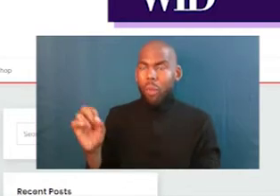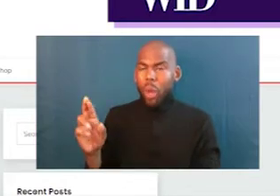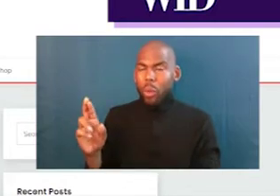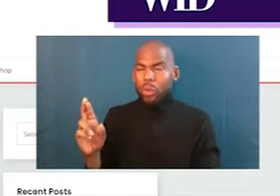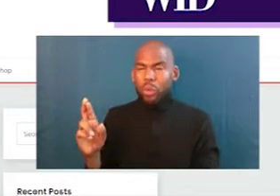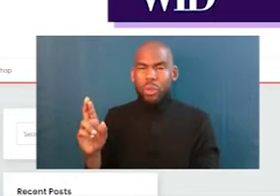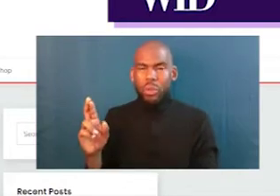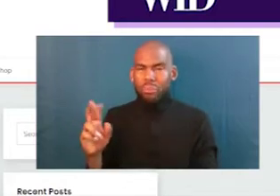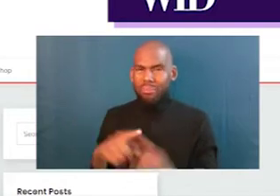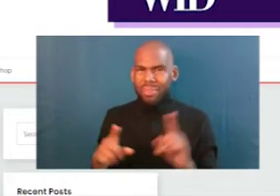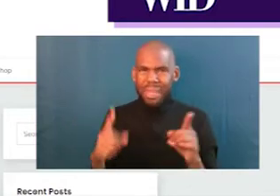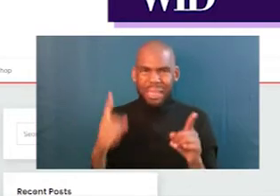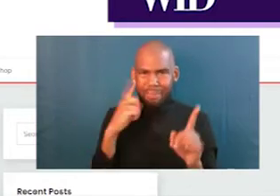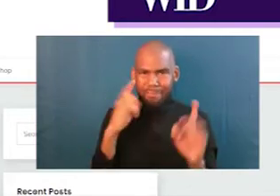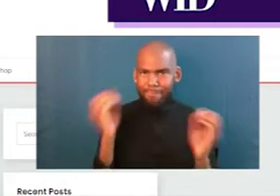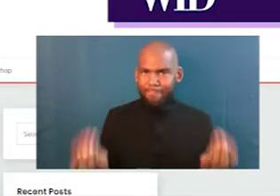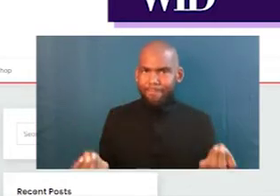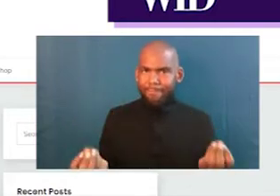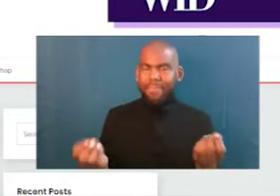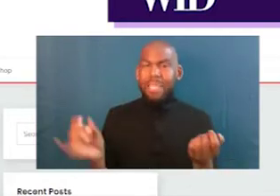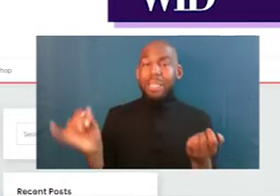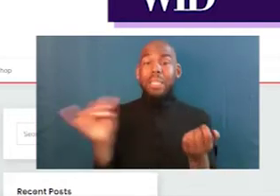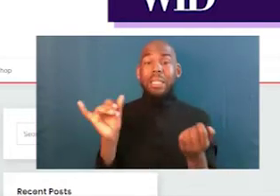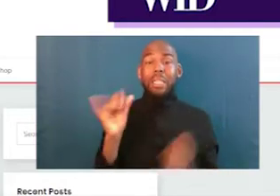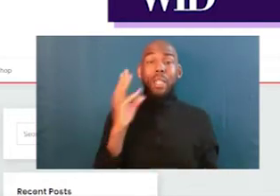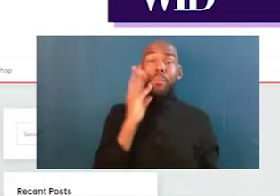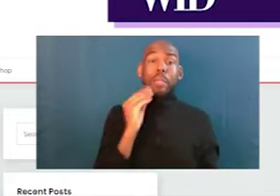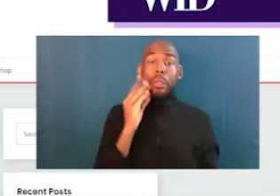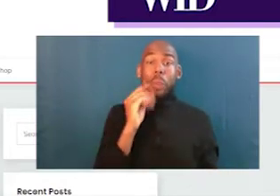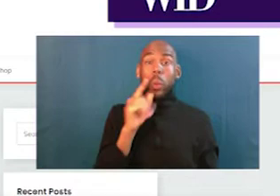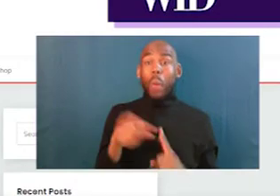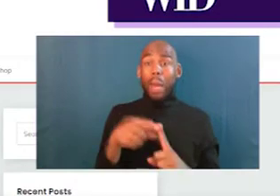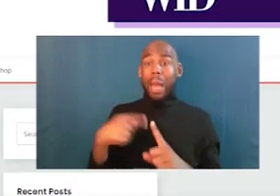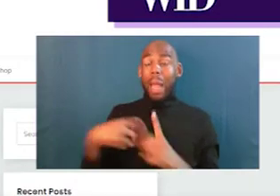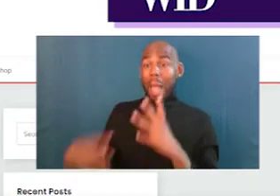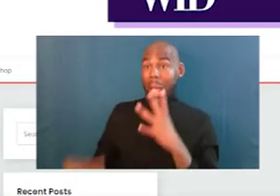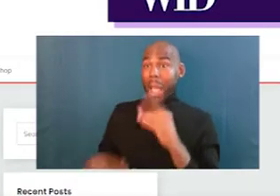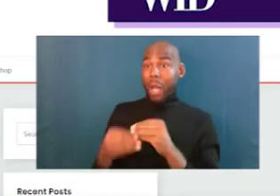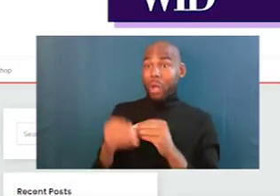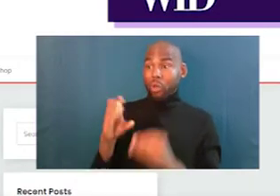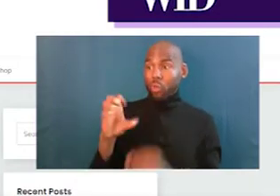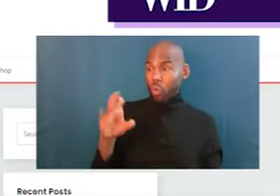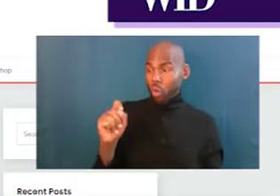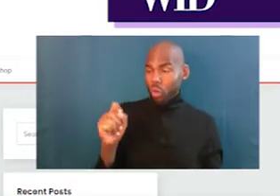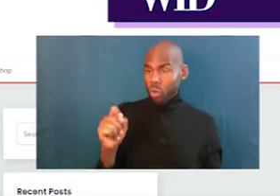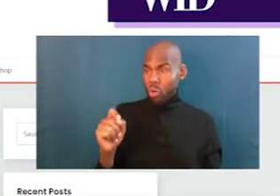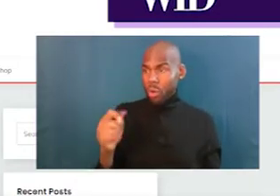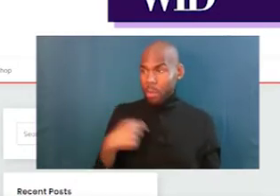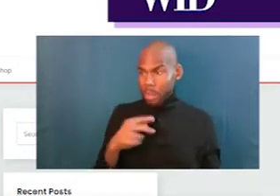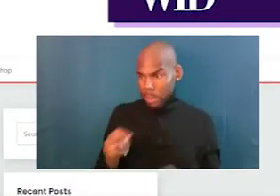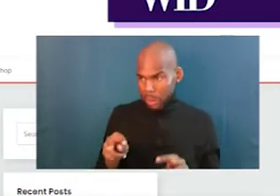on this one. It was similar to the same experience when you added it to the cart.